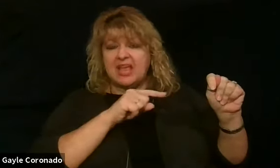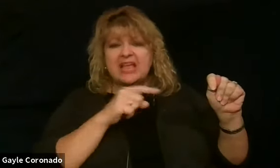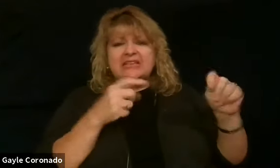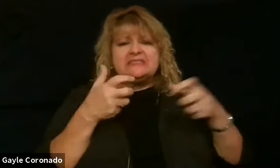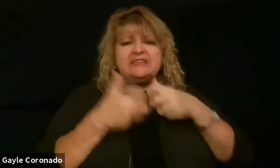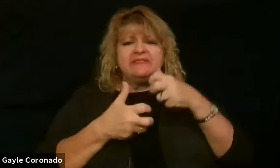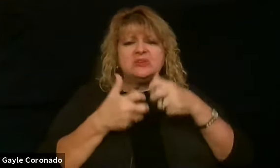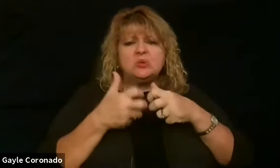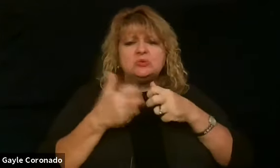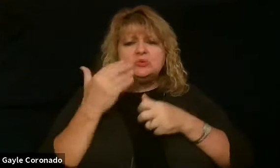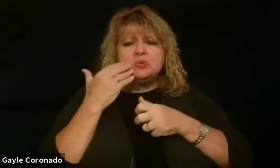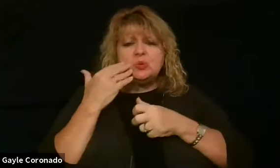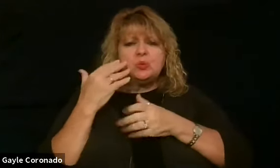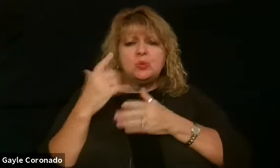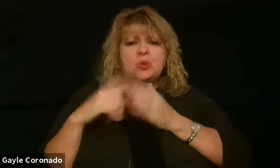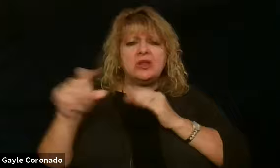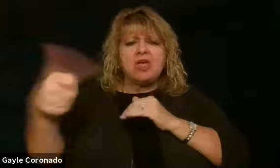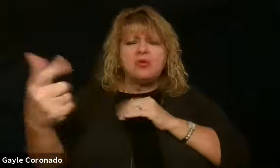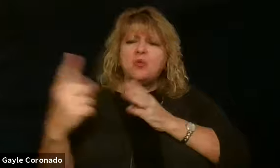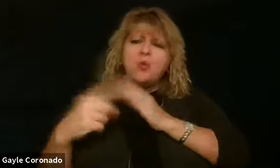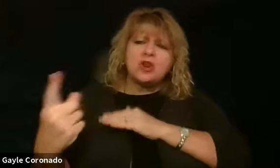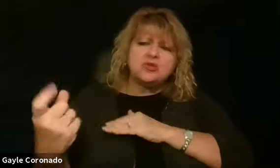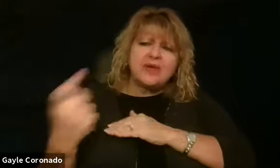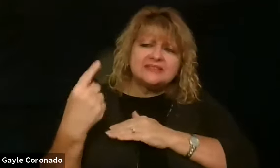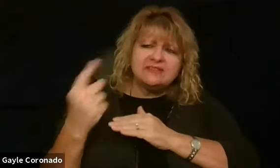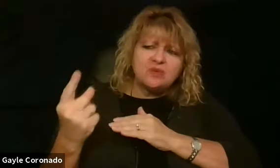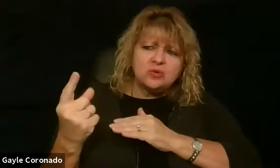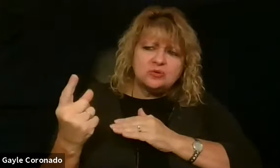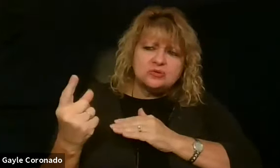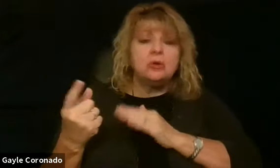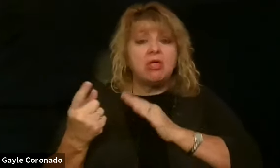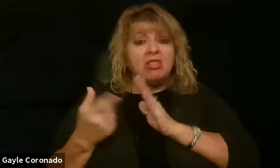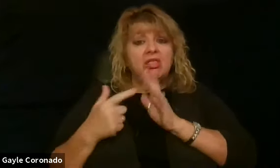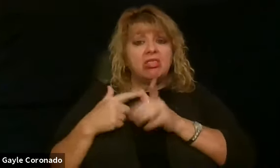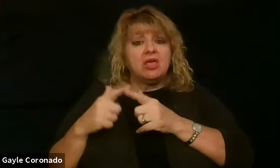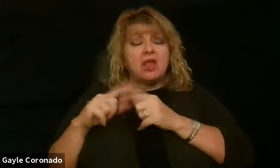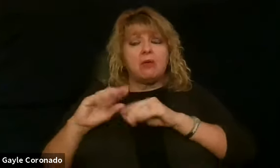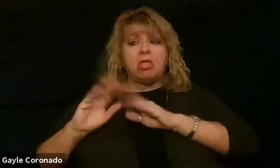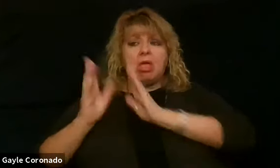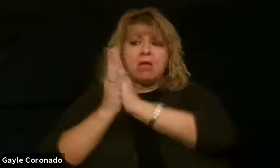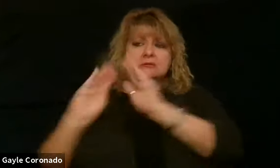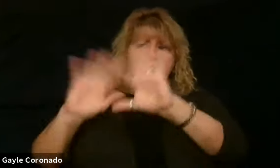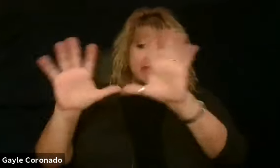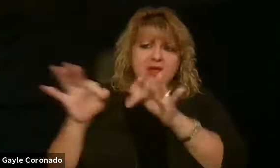And so I asked for clarification. And I'm interdependent and what and when.